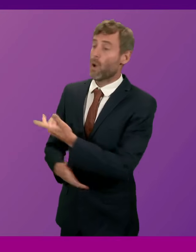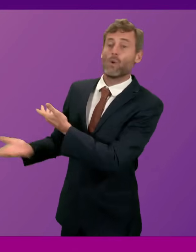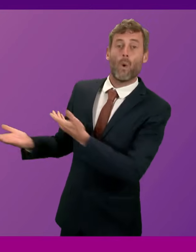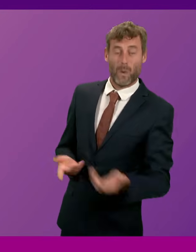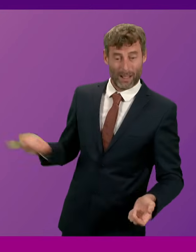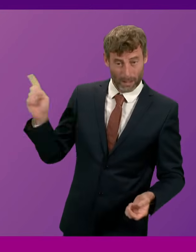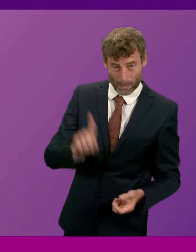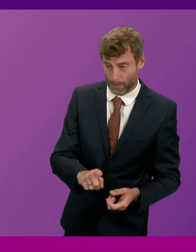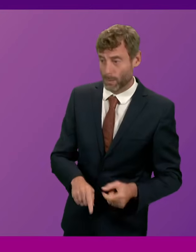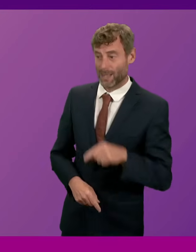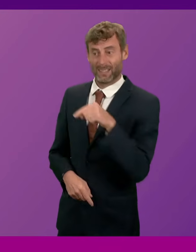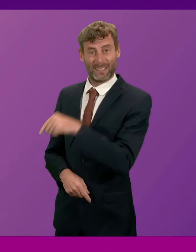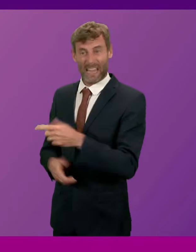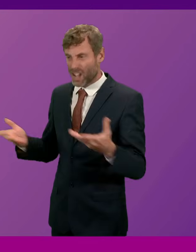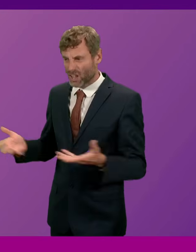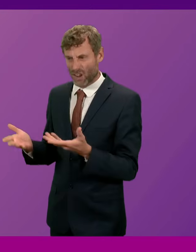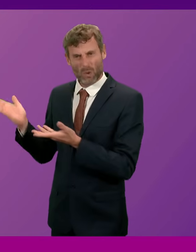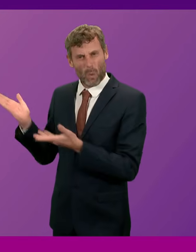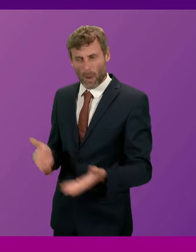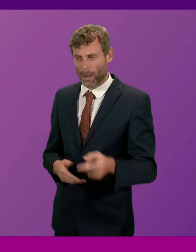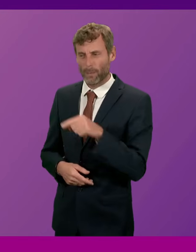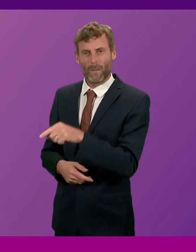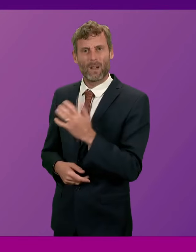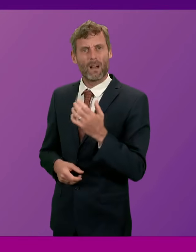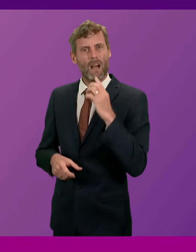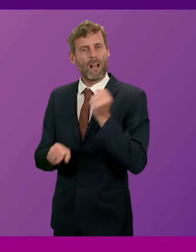This is not just about visits from Israel’s heads of state. British citizens and